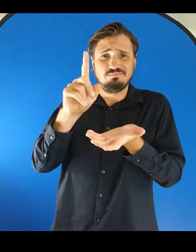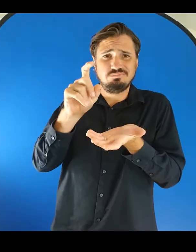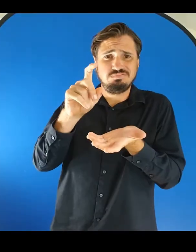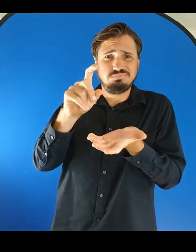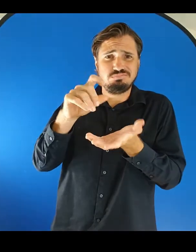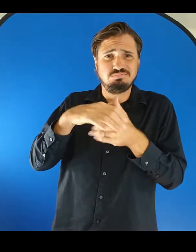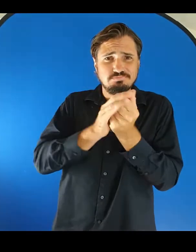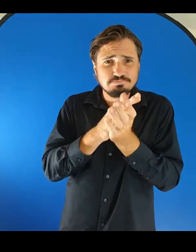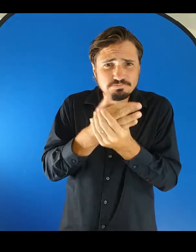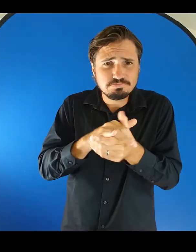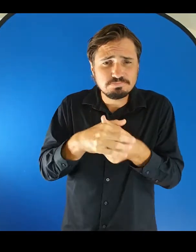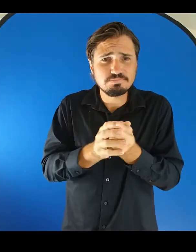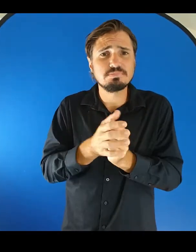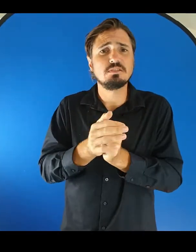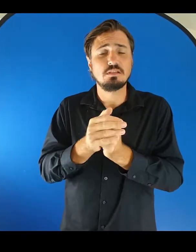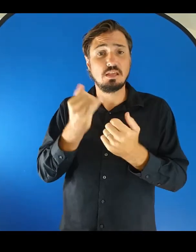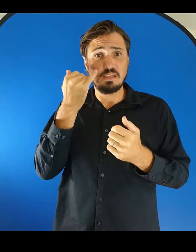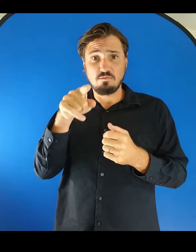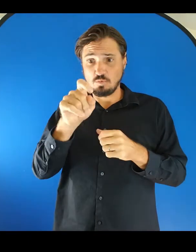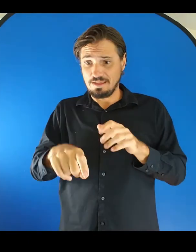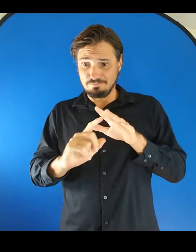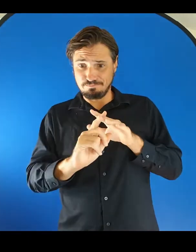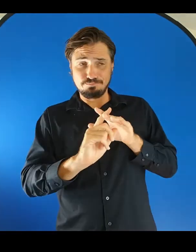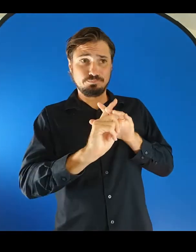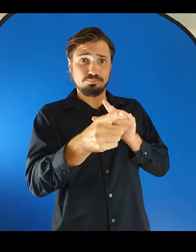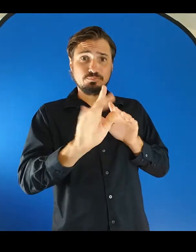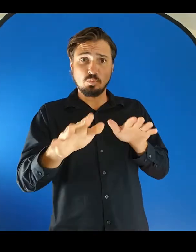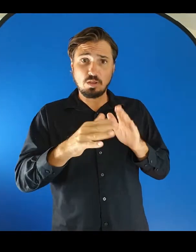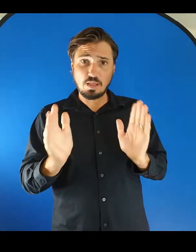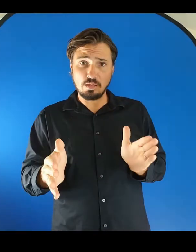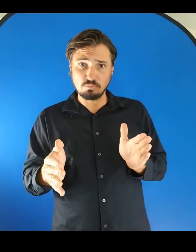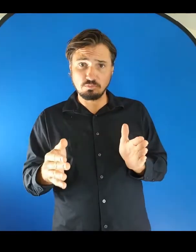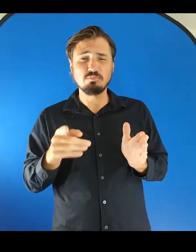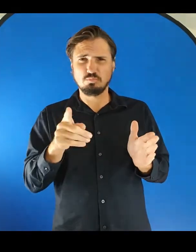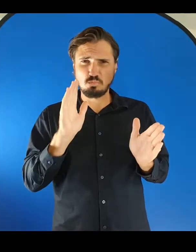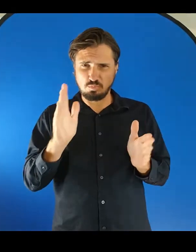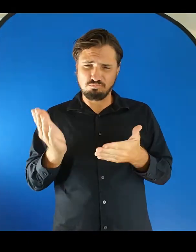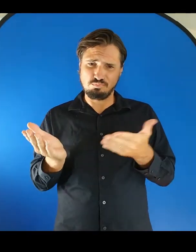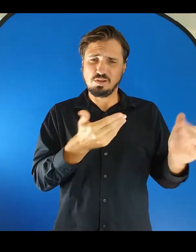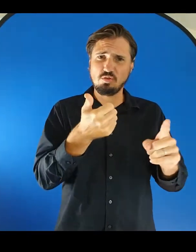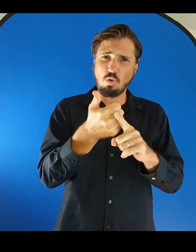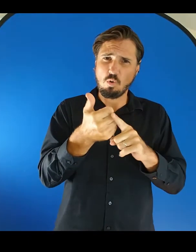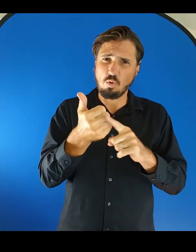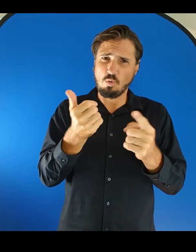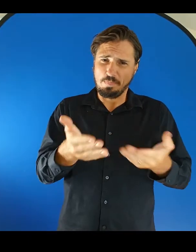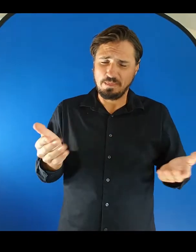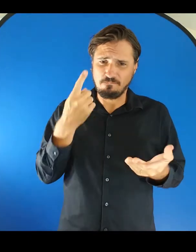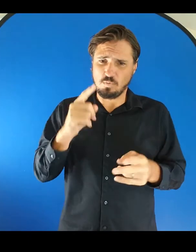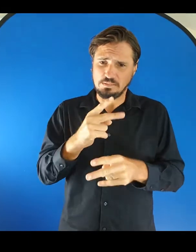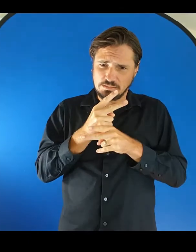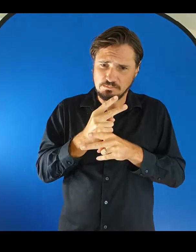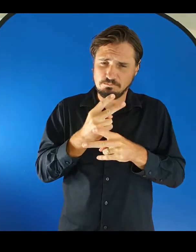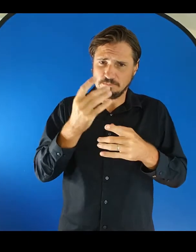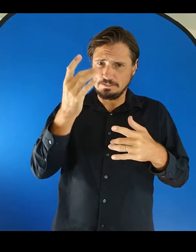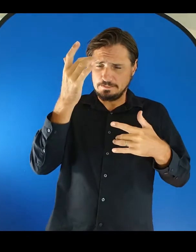The Kaua‘i Red Cross will open shelters on an as-needed basis. Cloth face masks will be required upon entry.